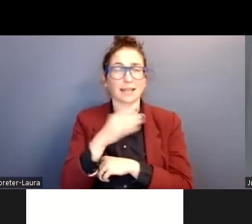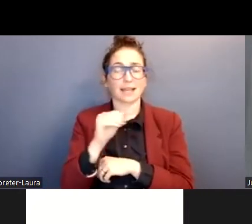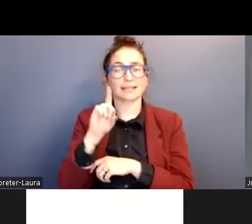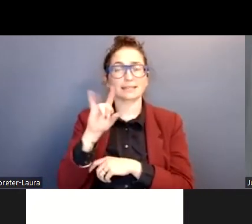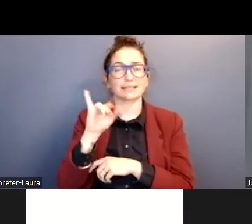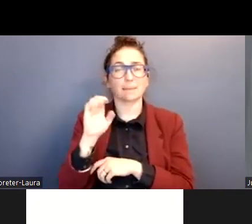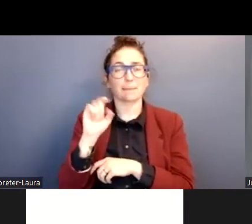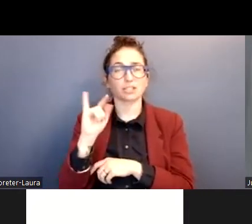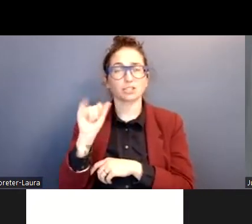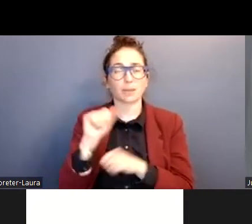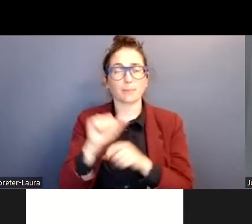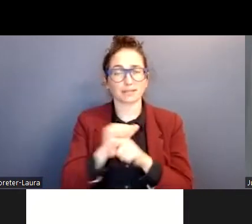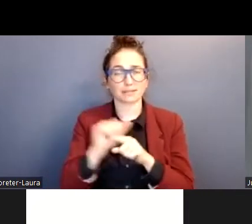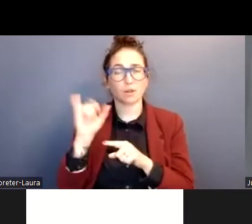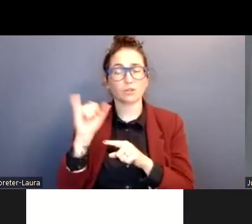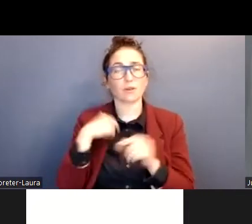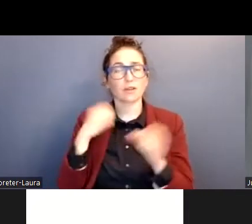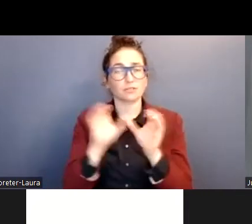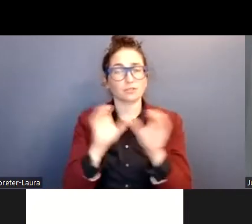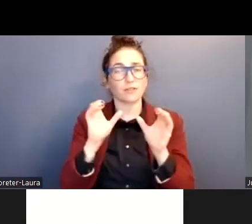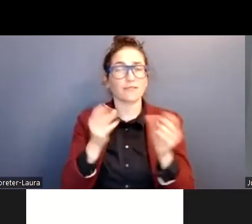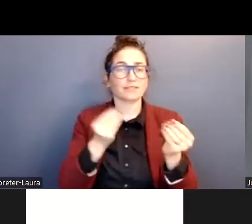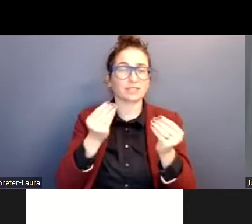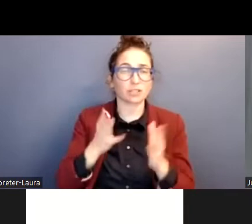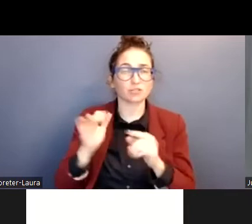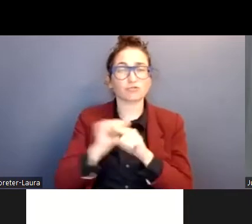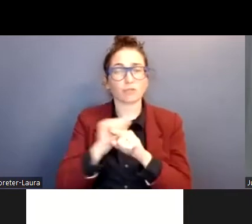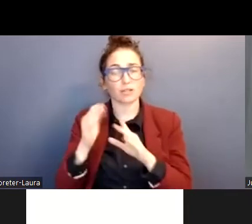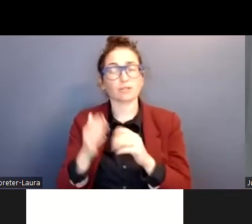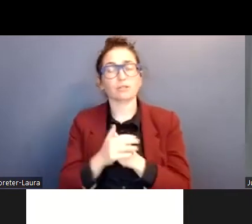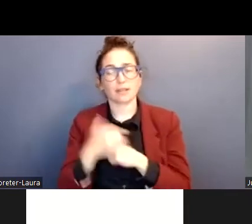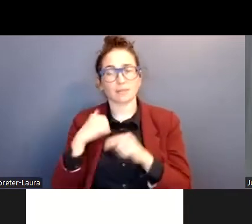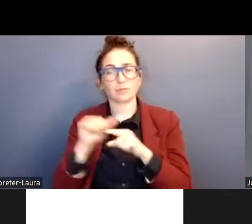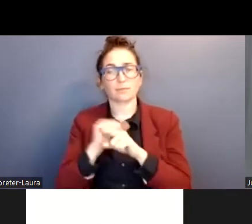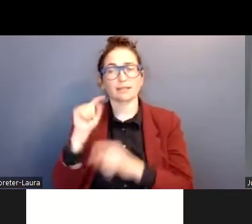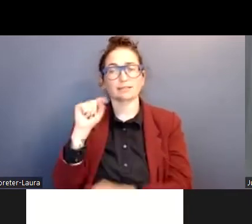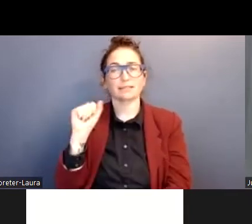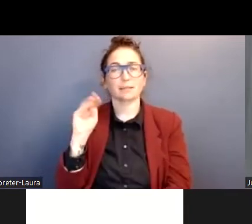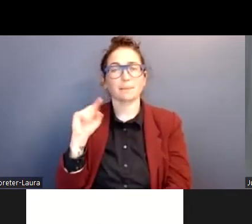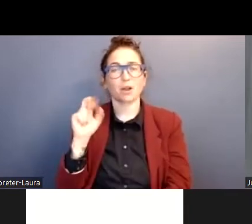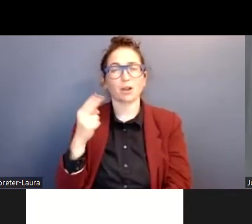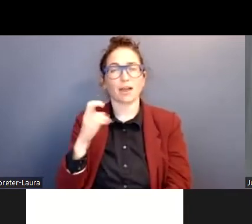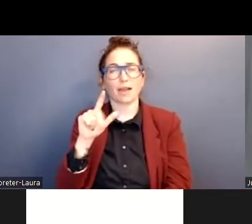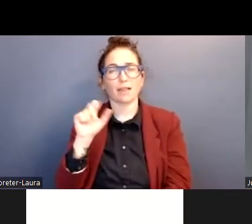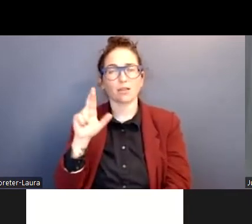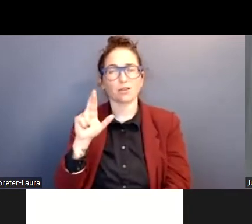certified facilitator trainer, trained by tomorrow Heller in the future is now curriculum for